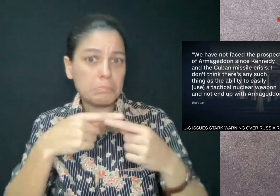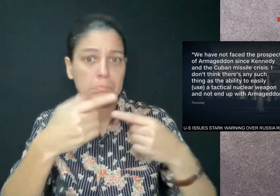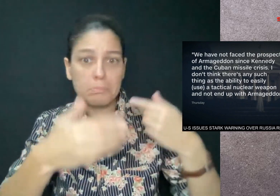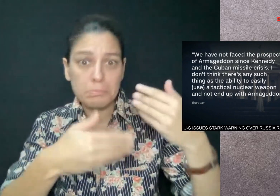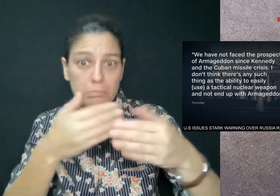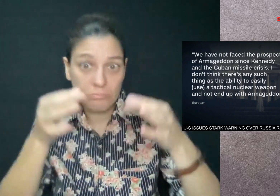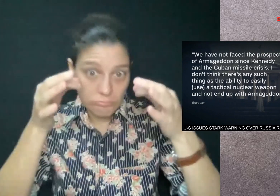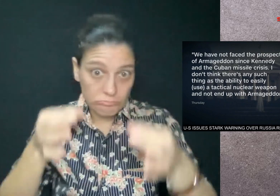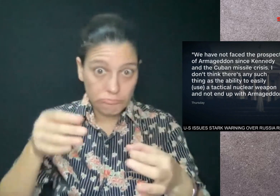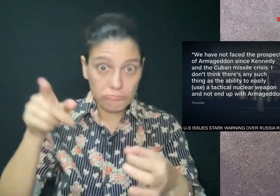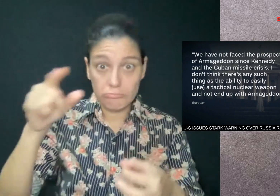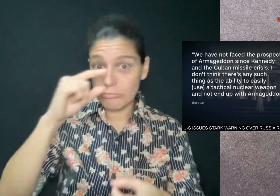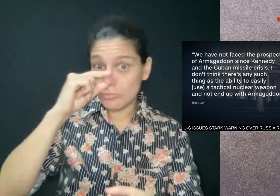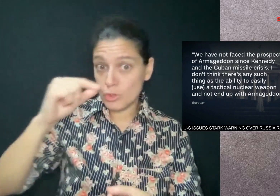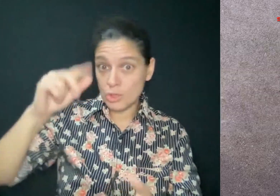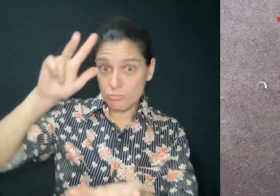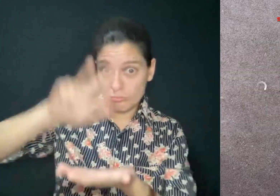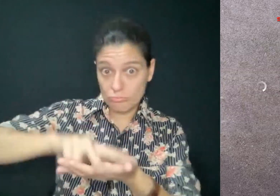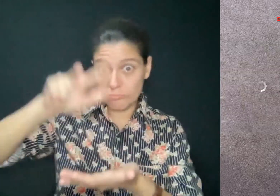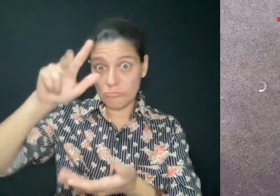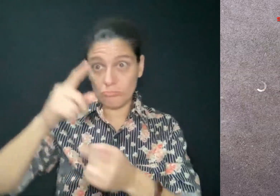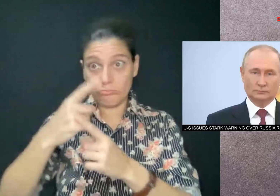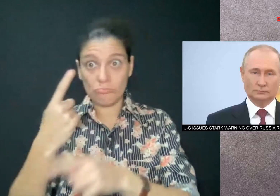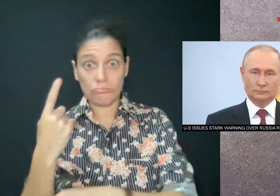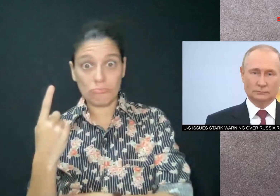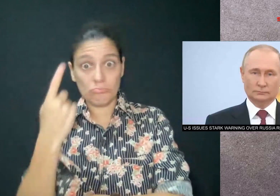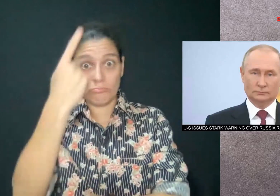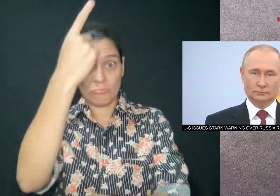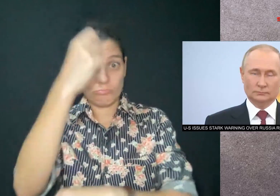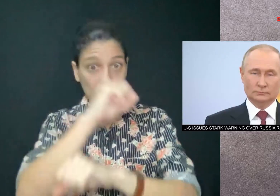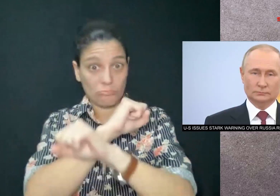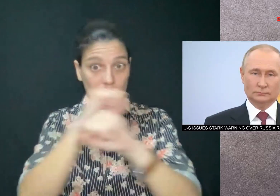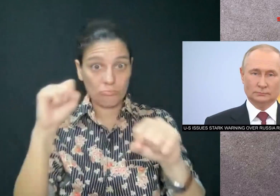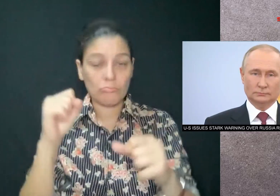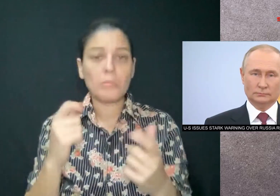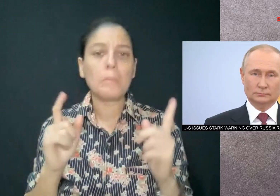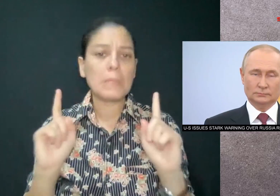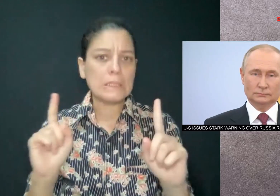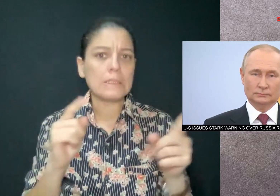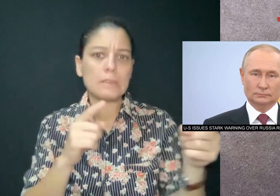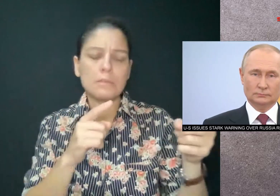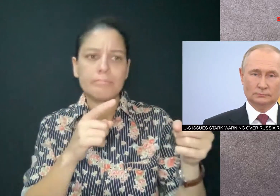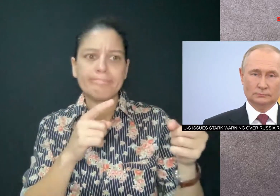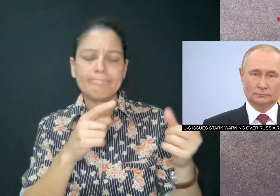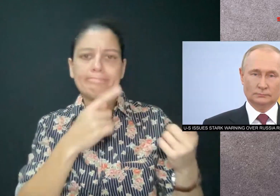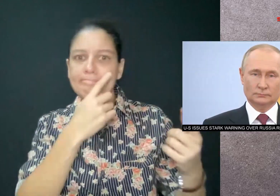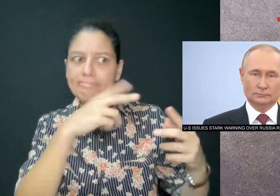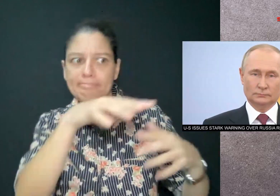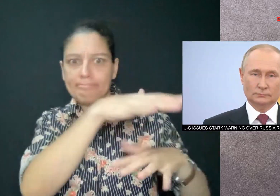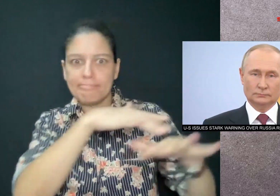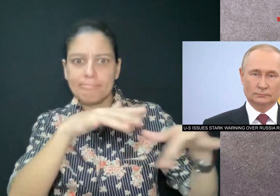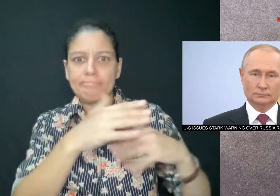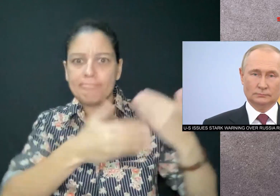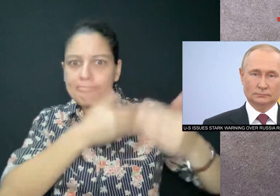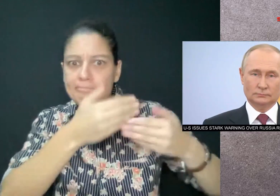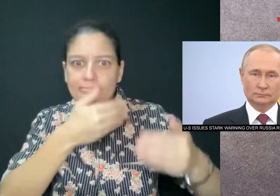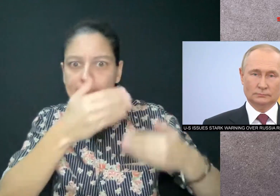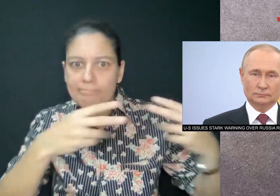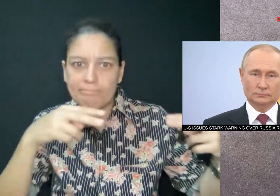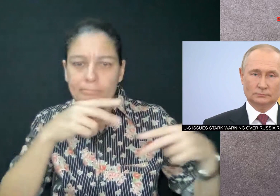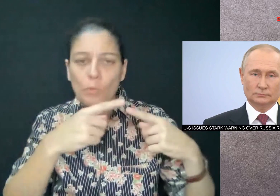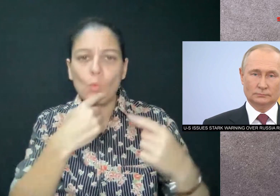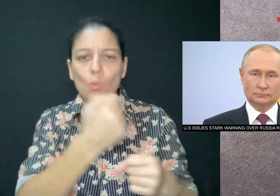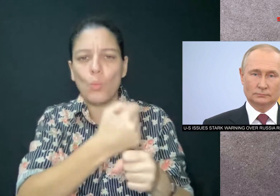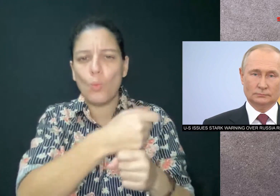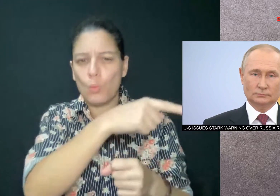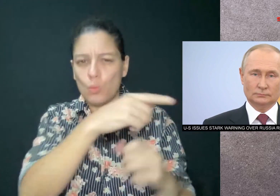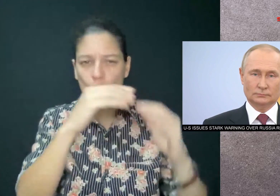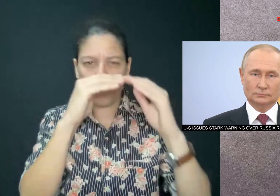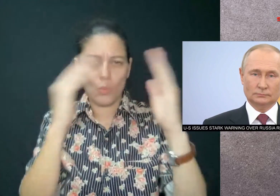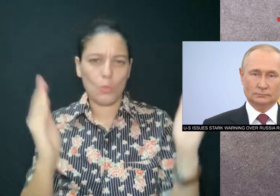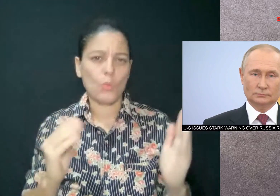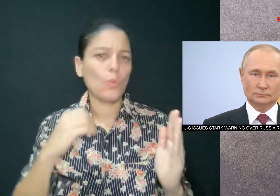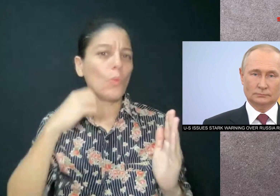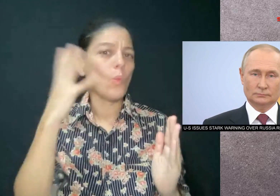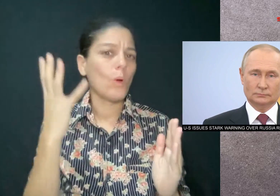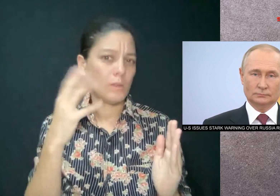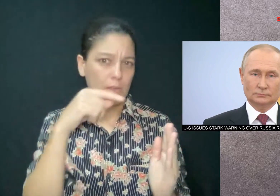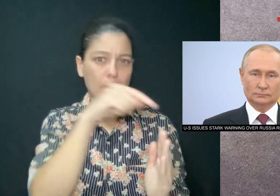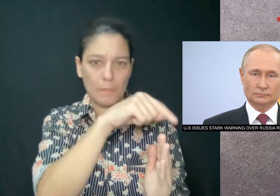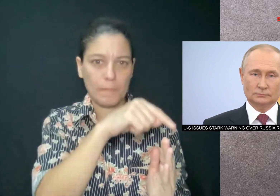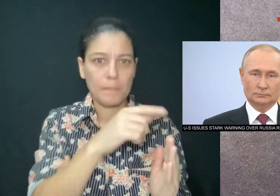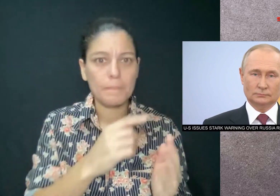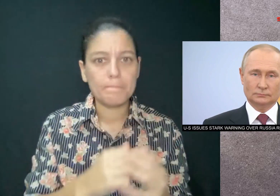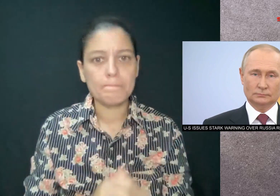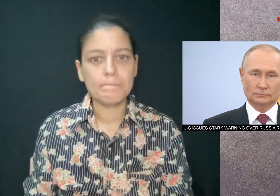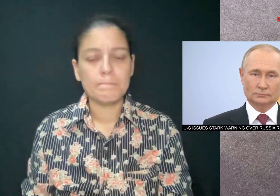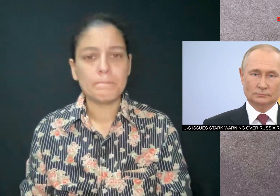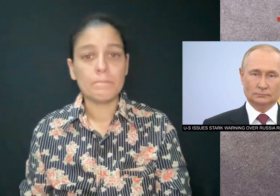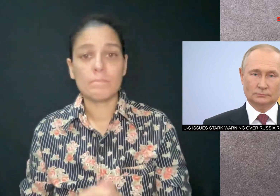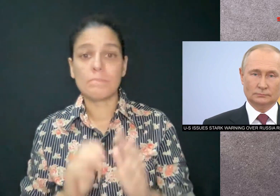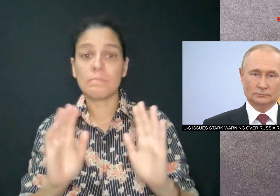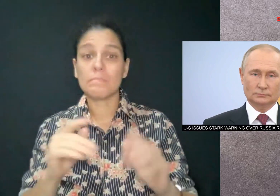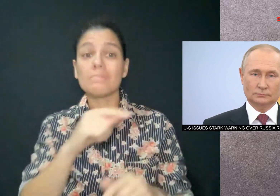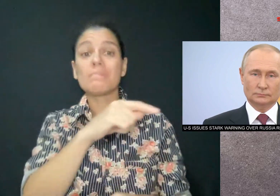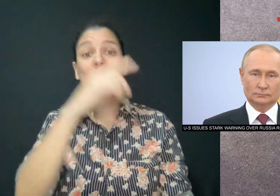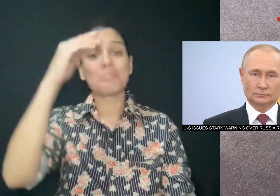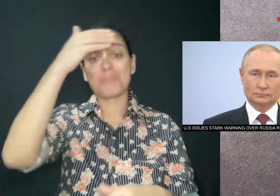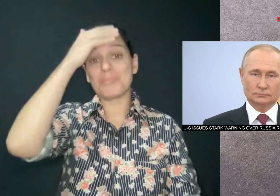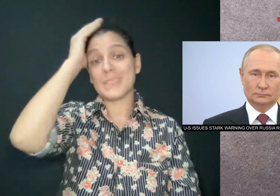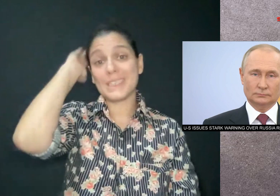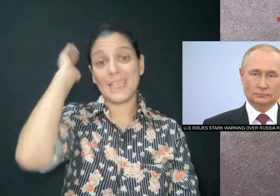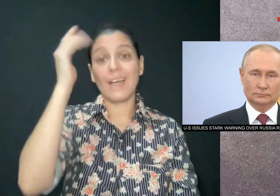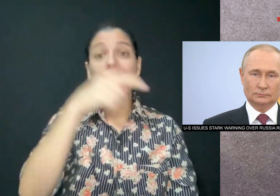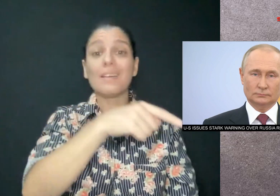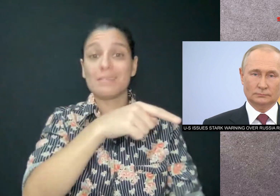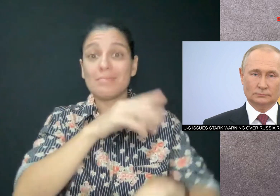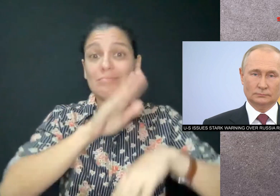to use nuclear weapons but there is concern in the White House